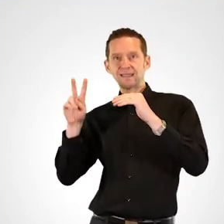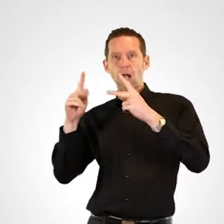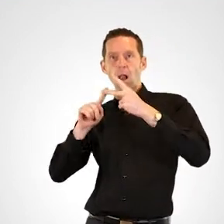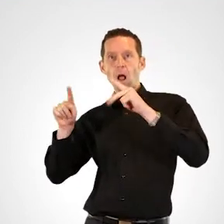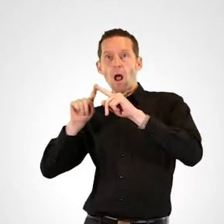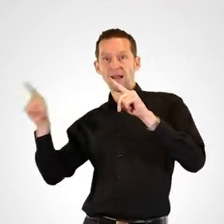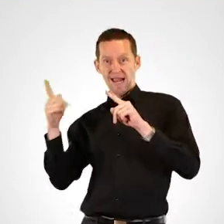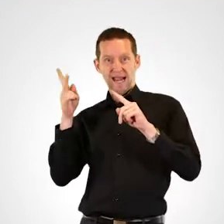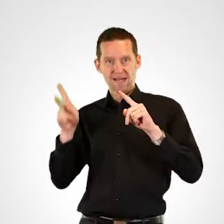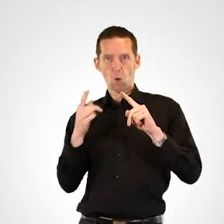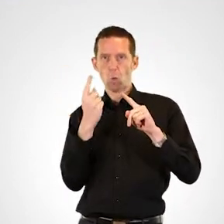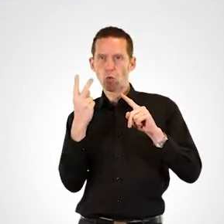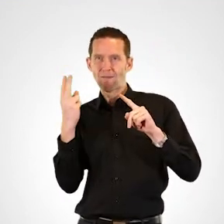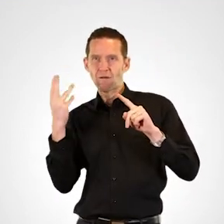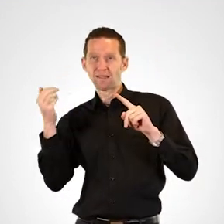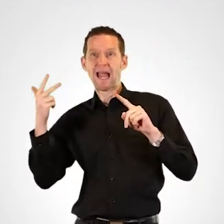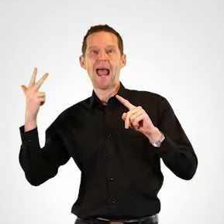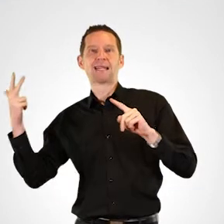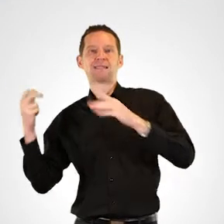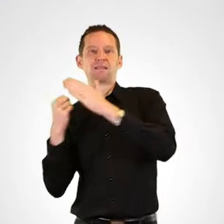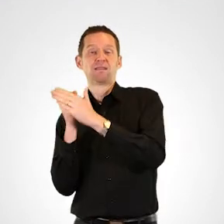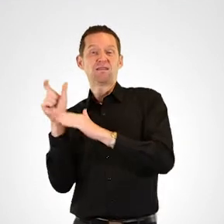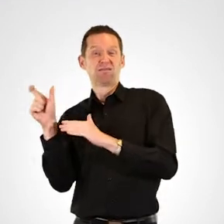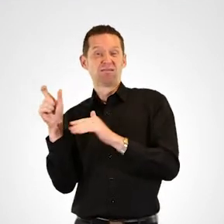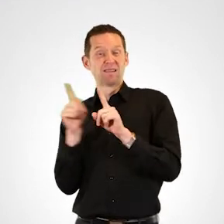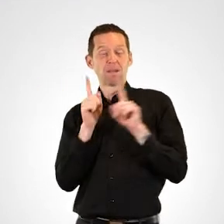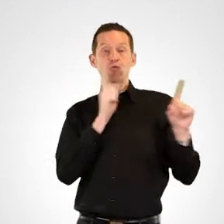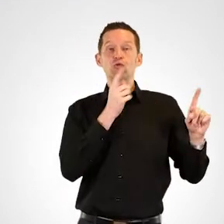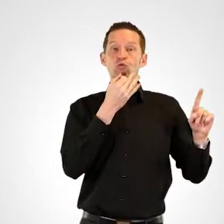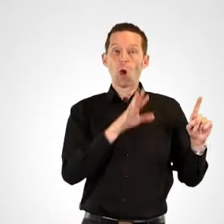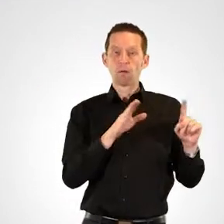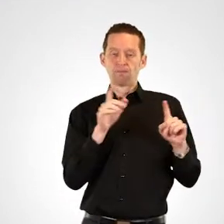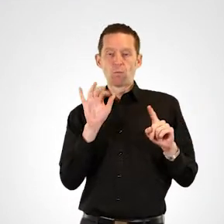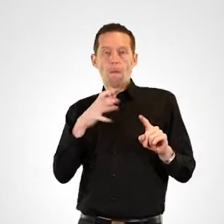one, two, three, four, five, six, seven, eight, exactly like the hearing child,